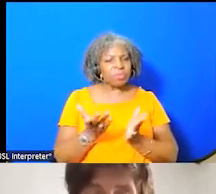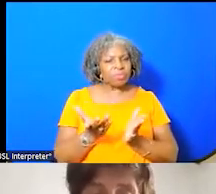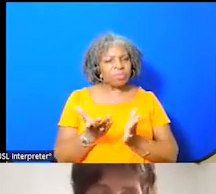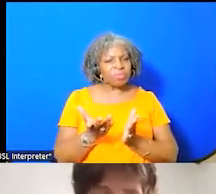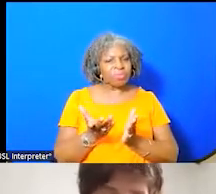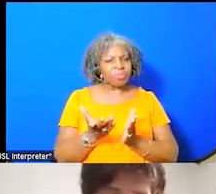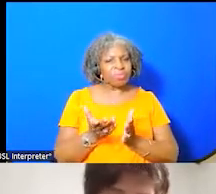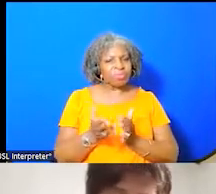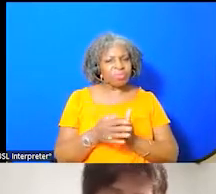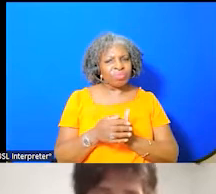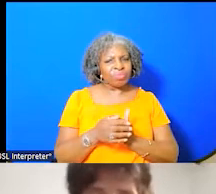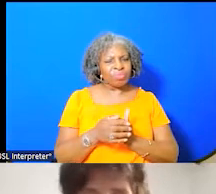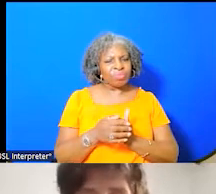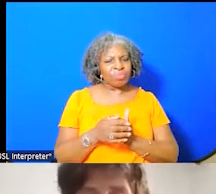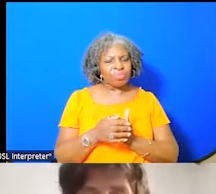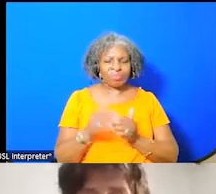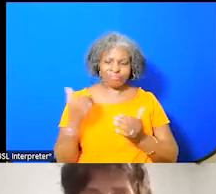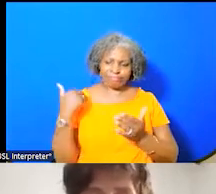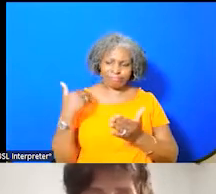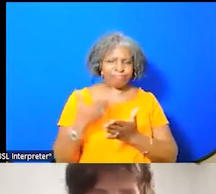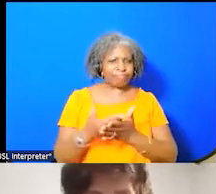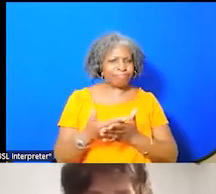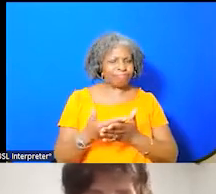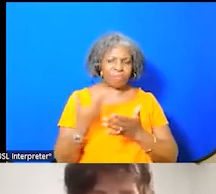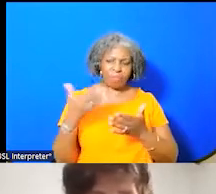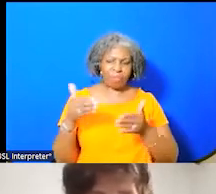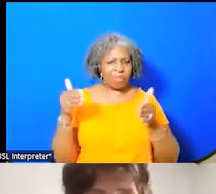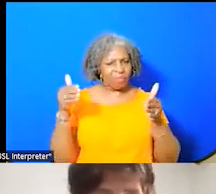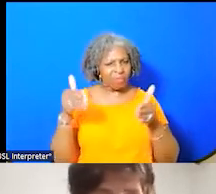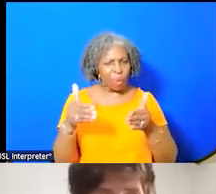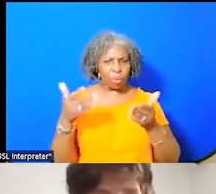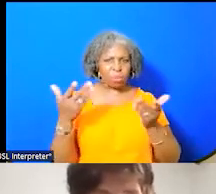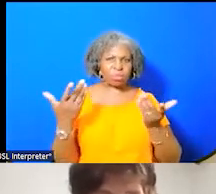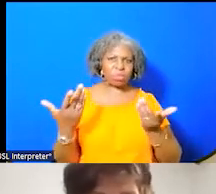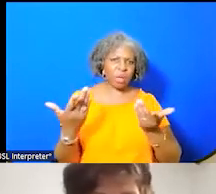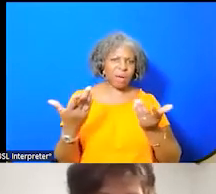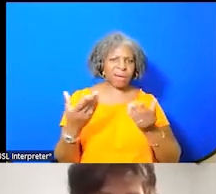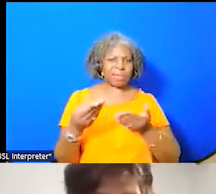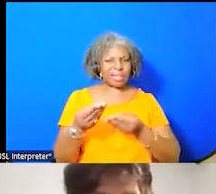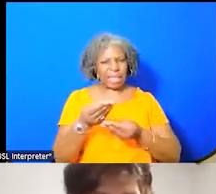but up until now it's been mainly around these kinds of economic systems around these